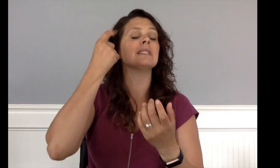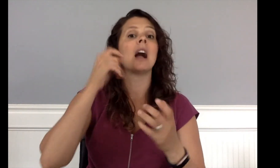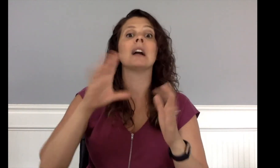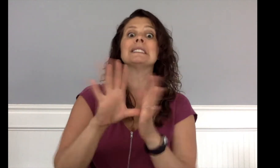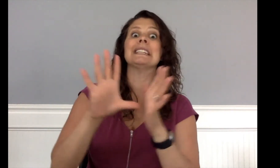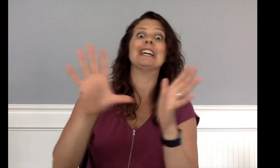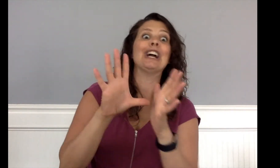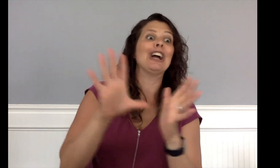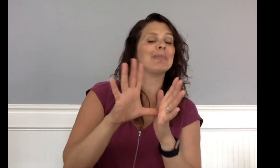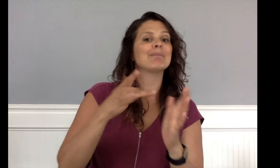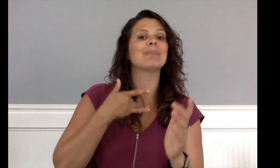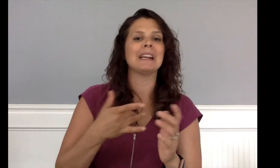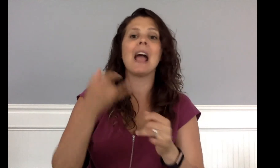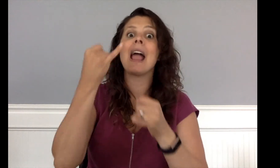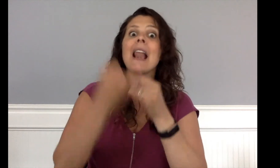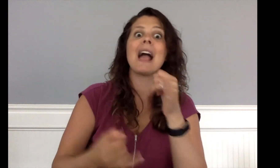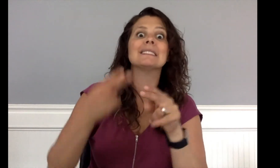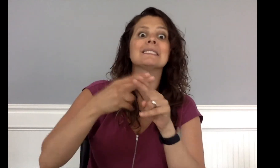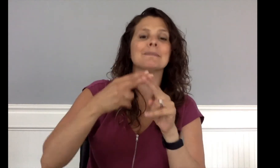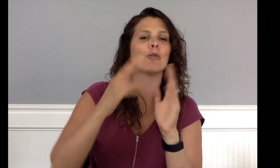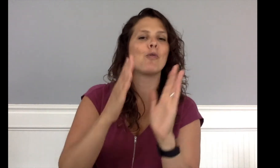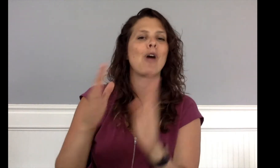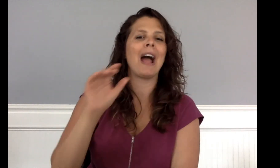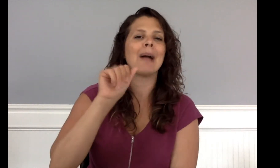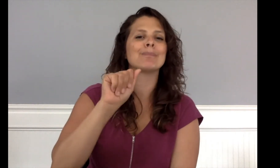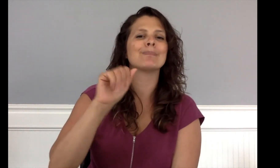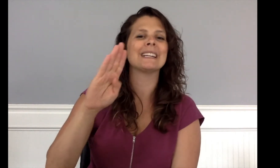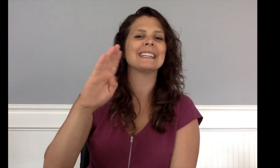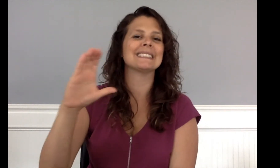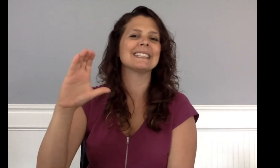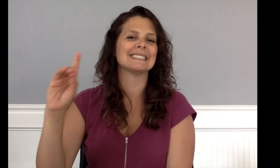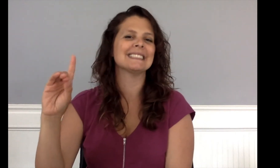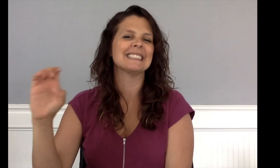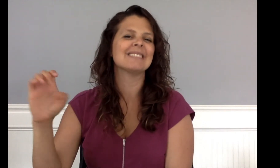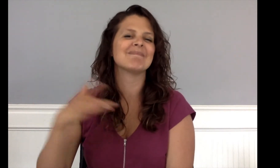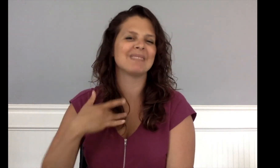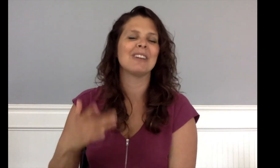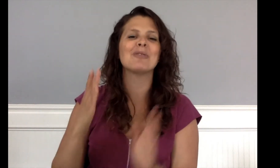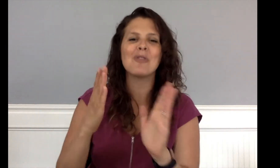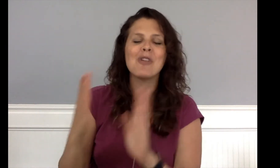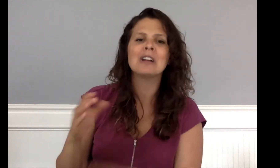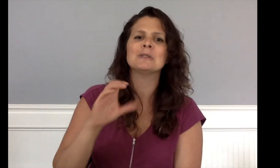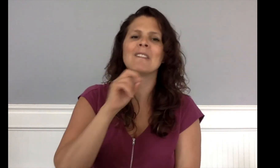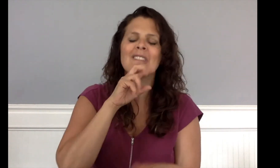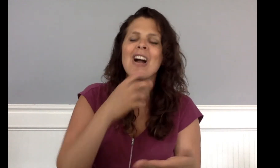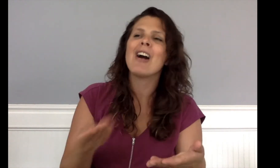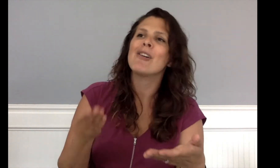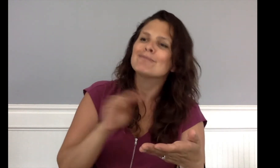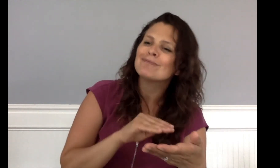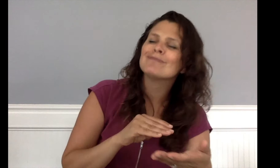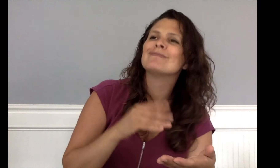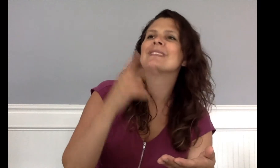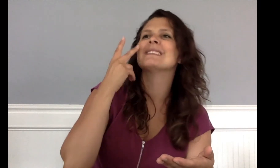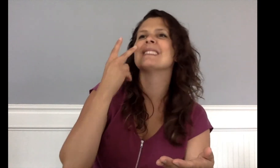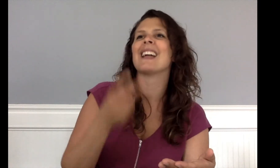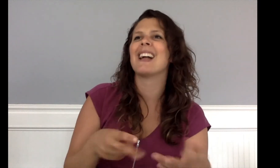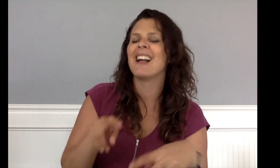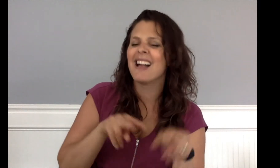listed in alphabetical order. Charlie and Frog studied each